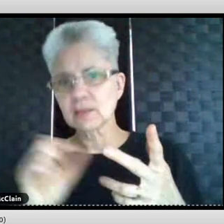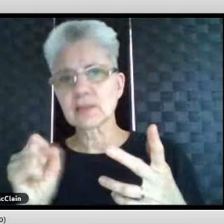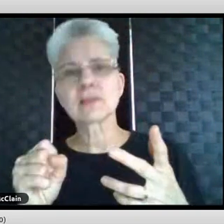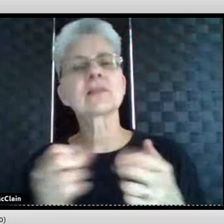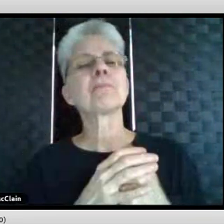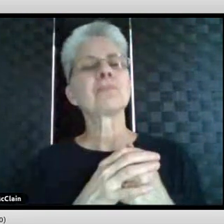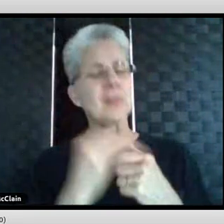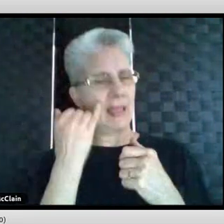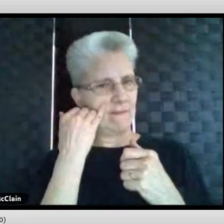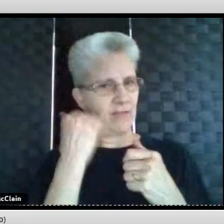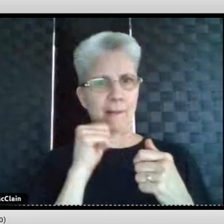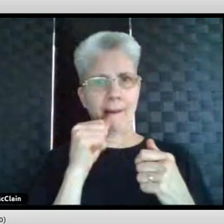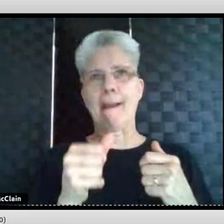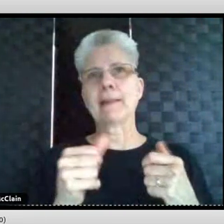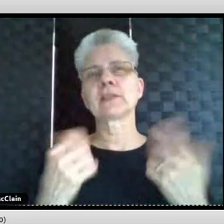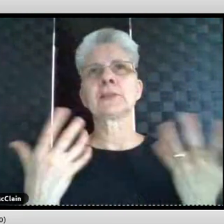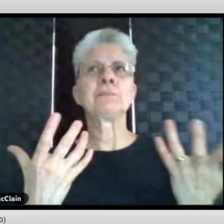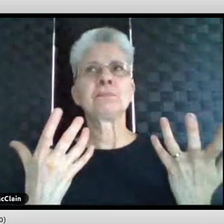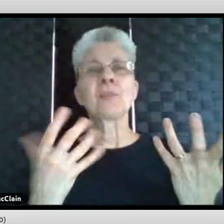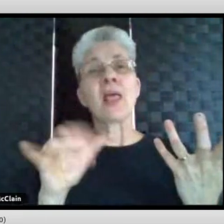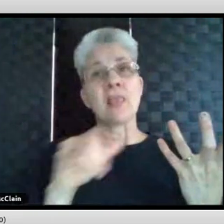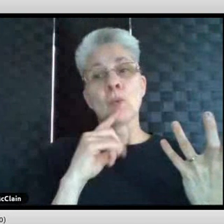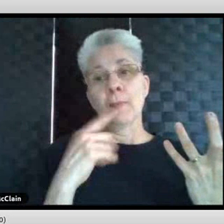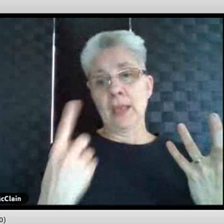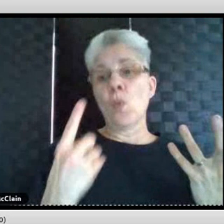If they're not -- And that would be one, wouldn't it, Nadine?